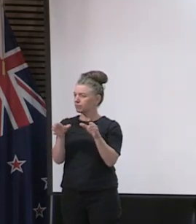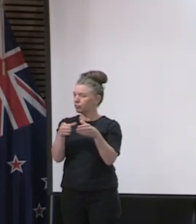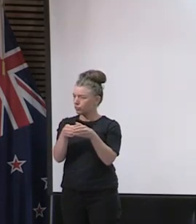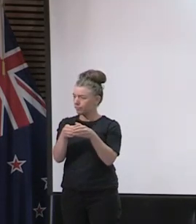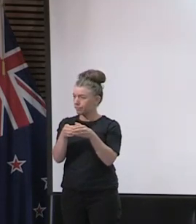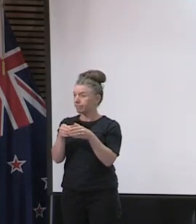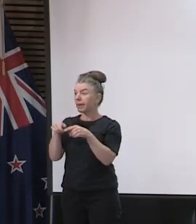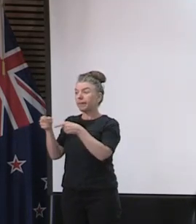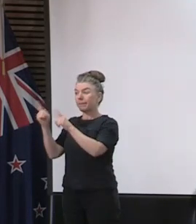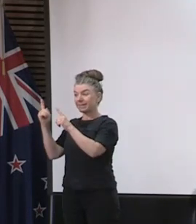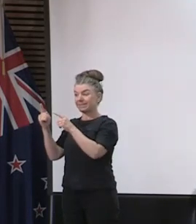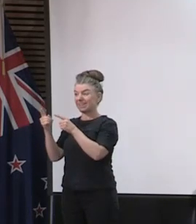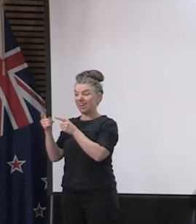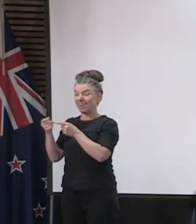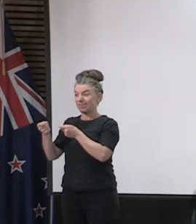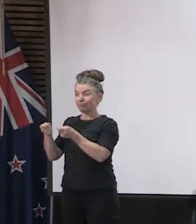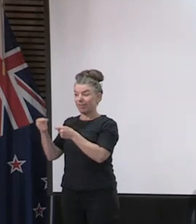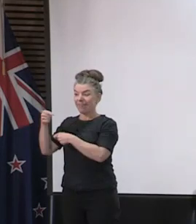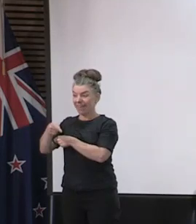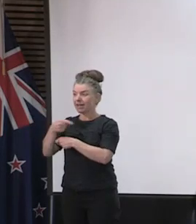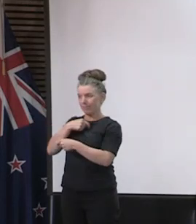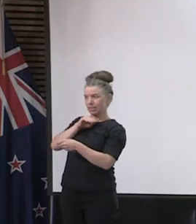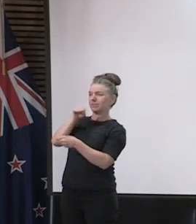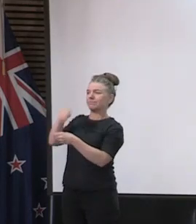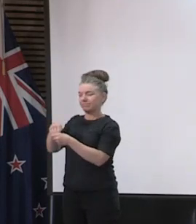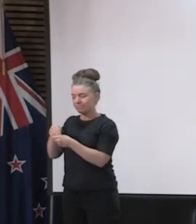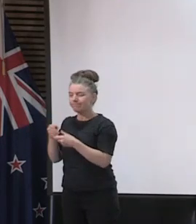as I spoke of this morning -